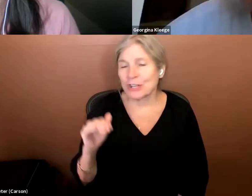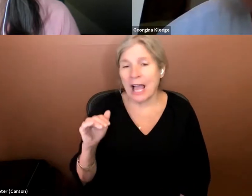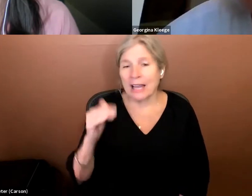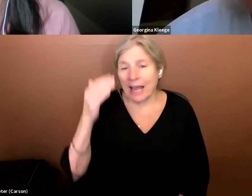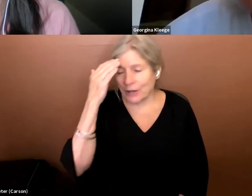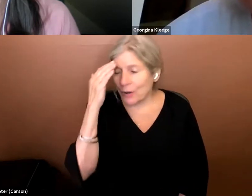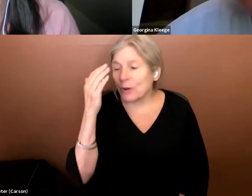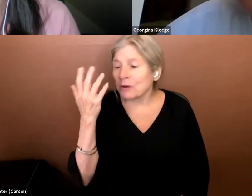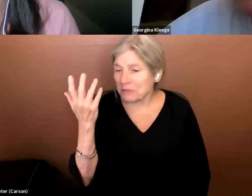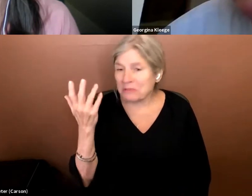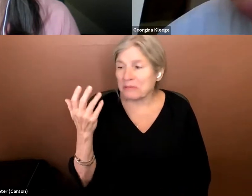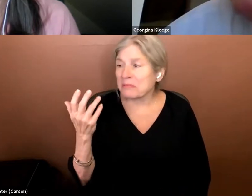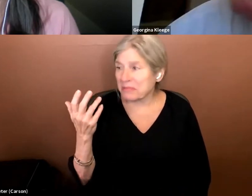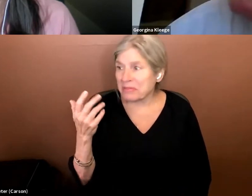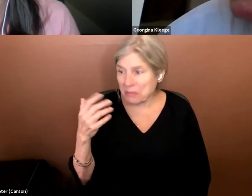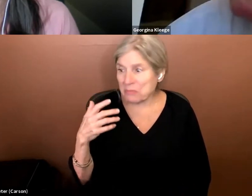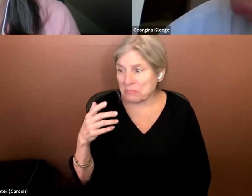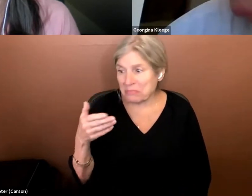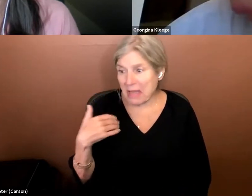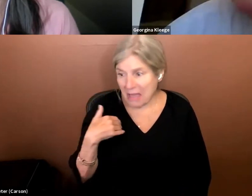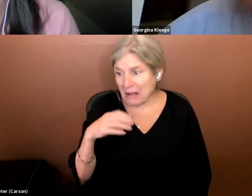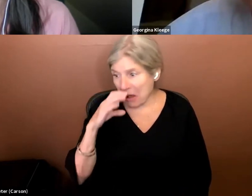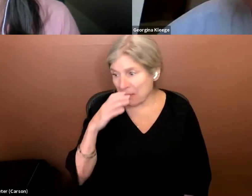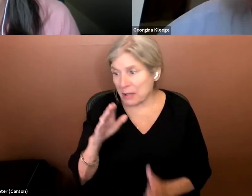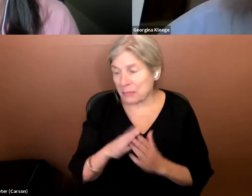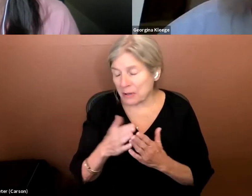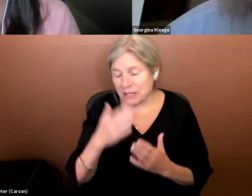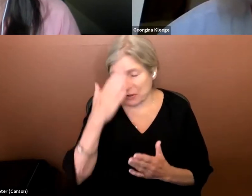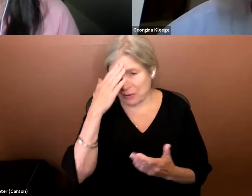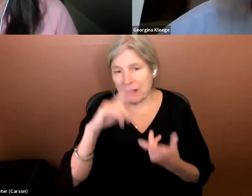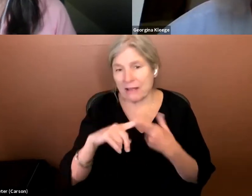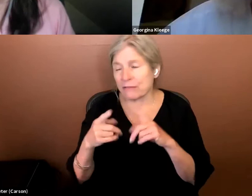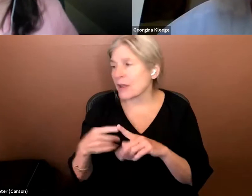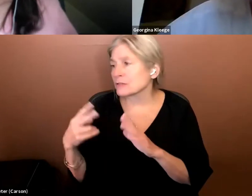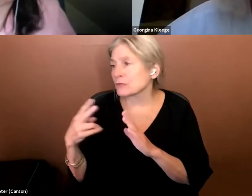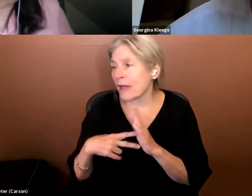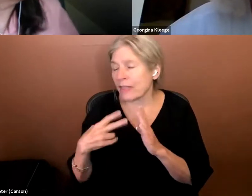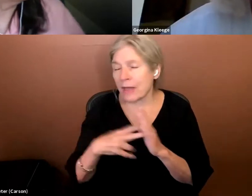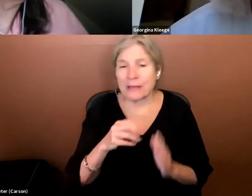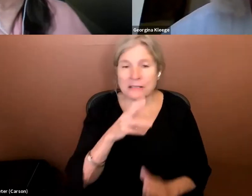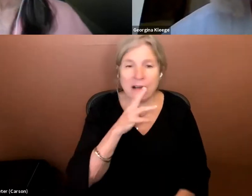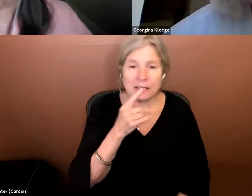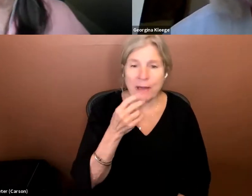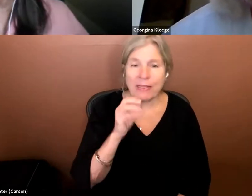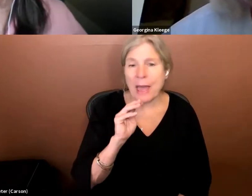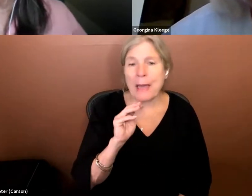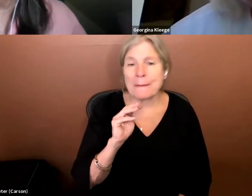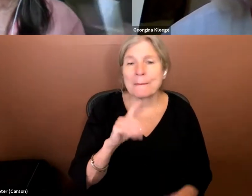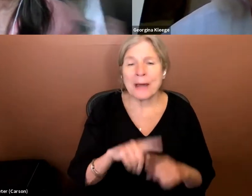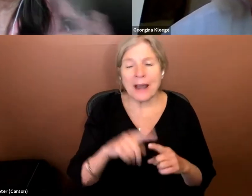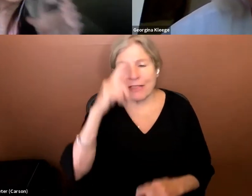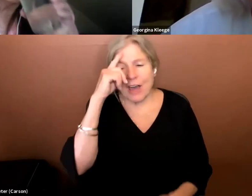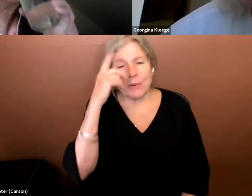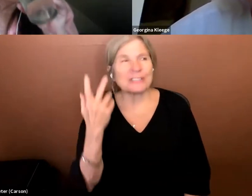books existed. I knew that my friends read them and talked about them. But I thought it was one of those things